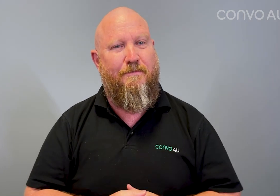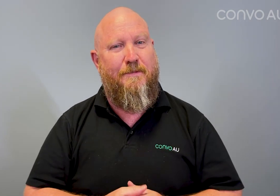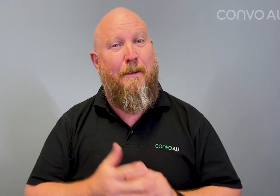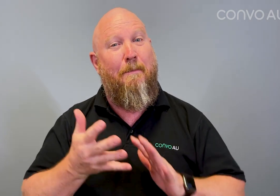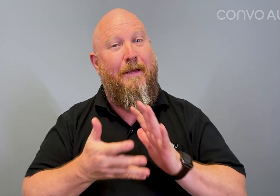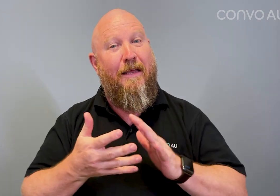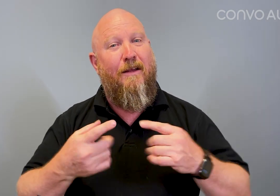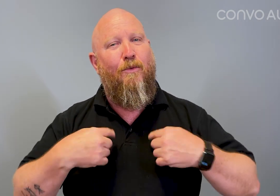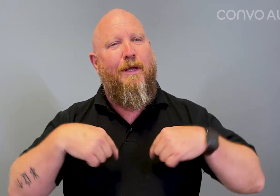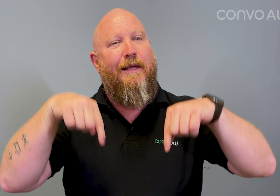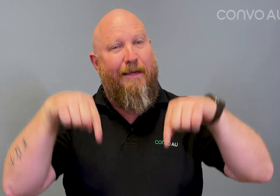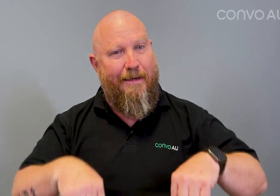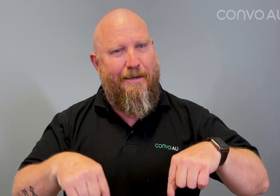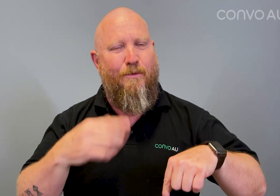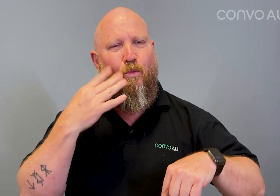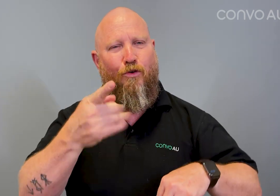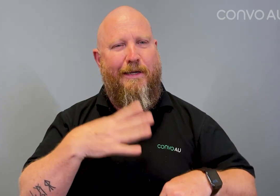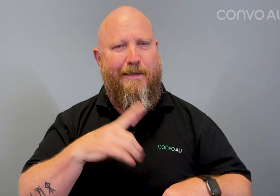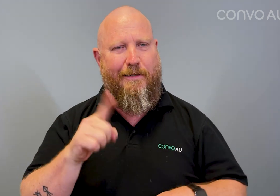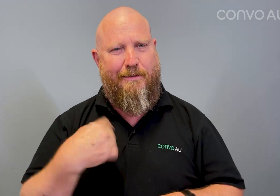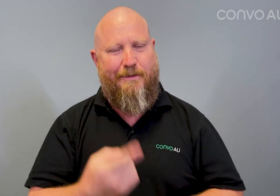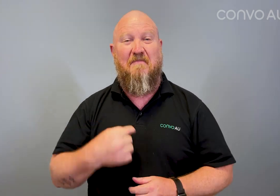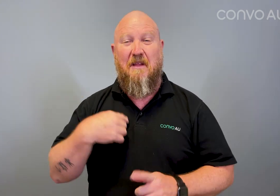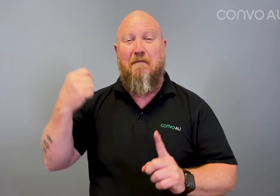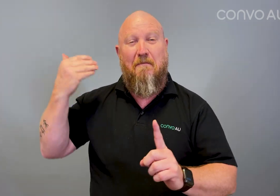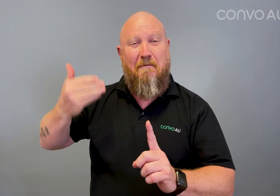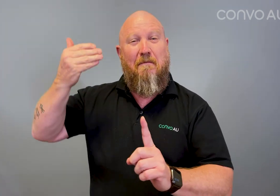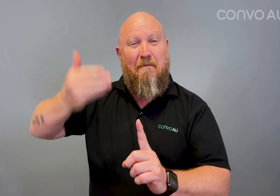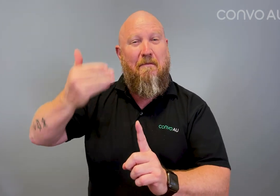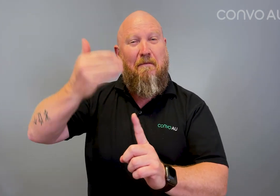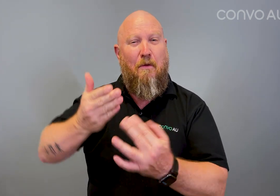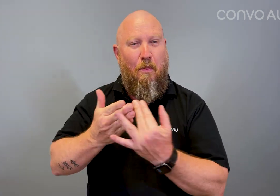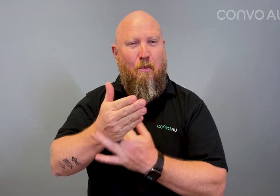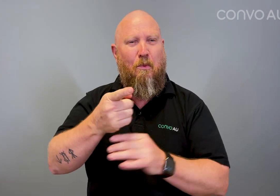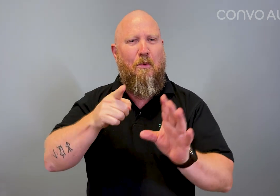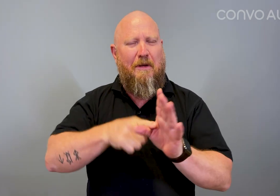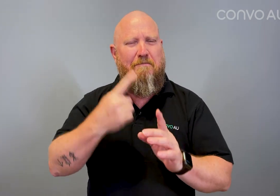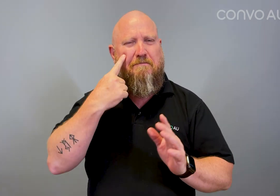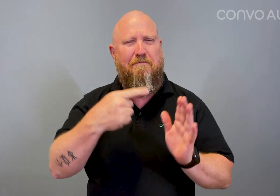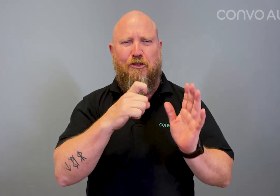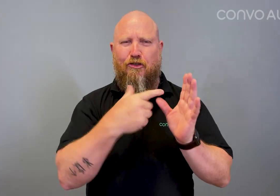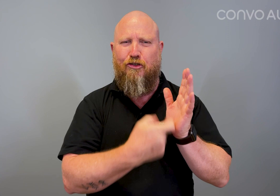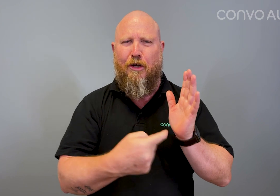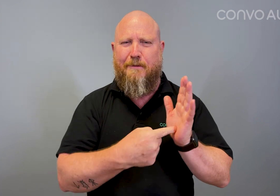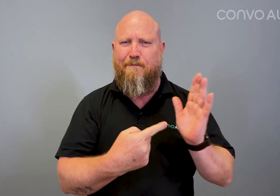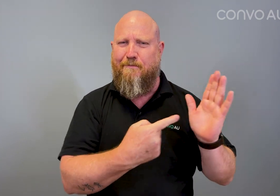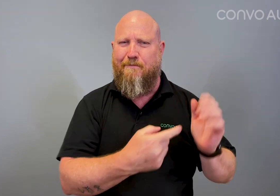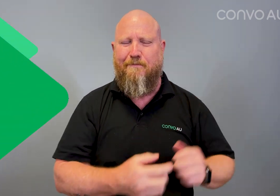This means we are here when YOU need us most. We have also achieved other milestones throughout the year, as seen in our chart.